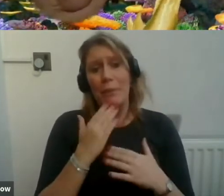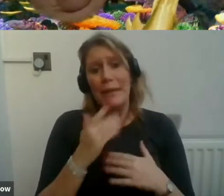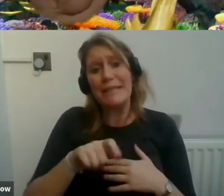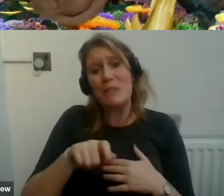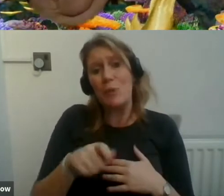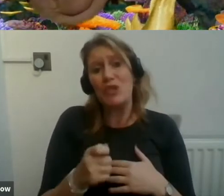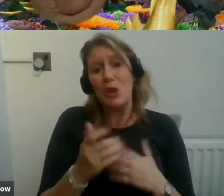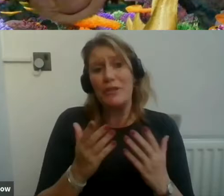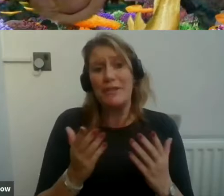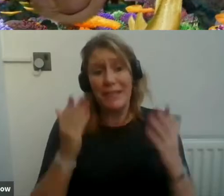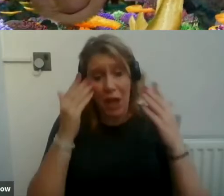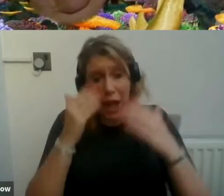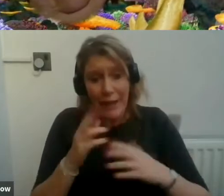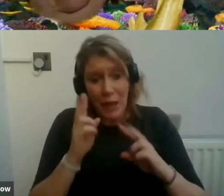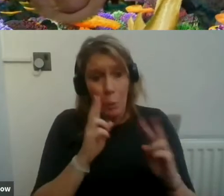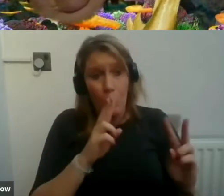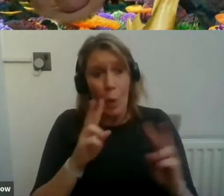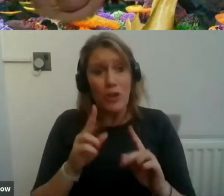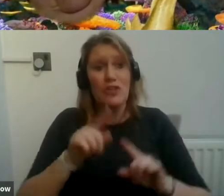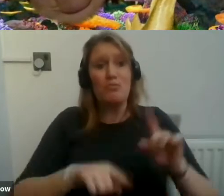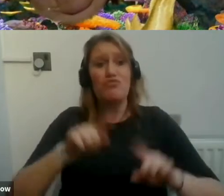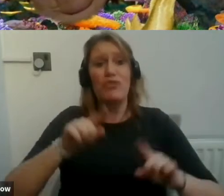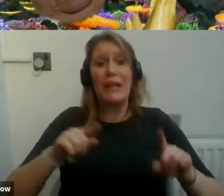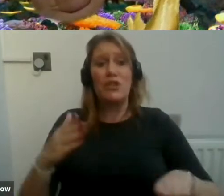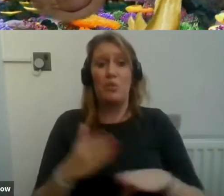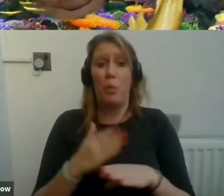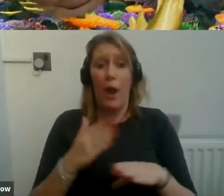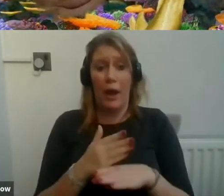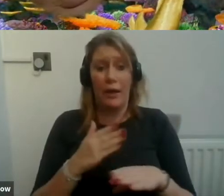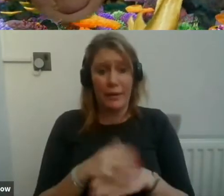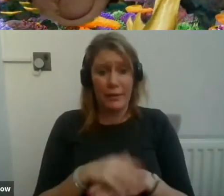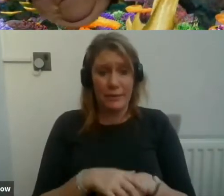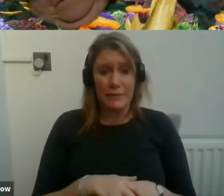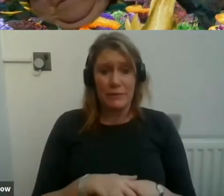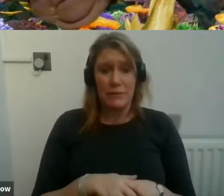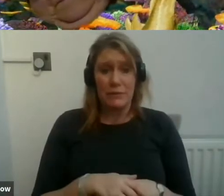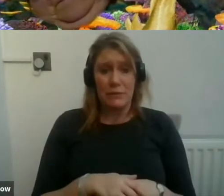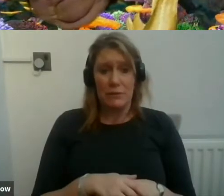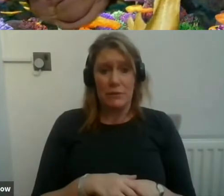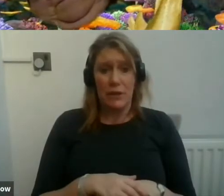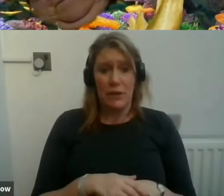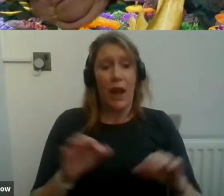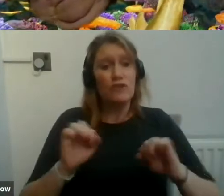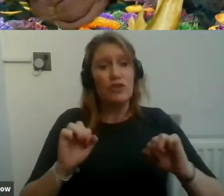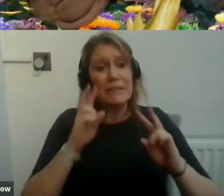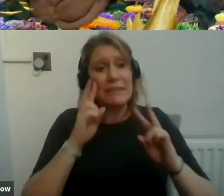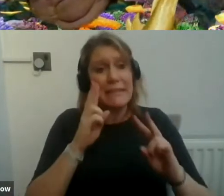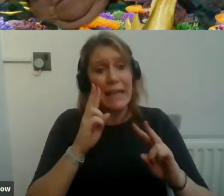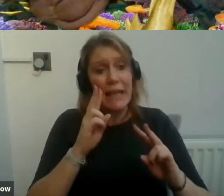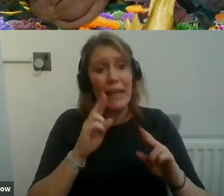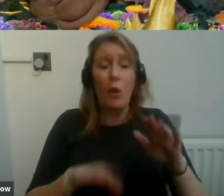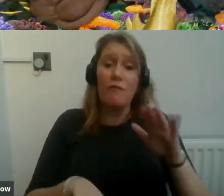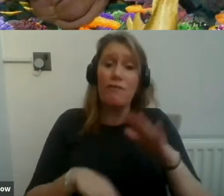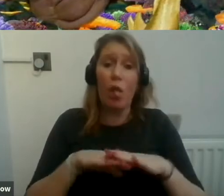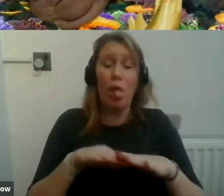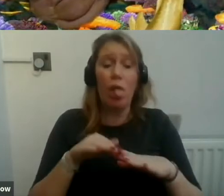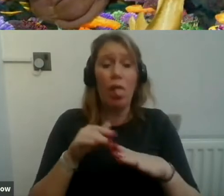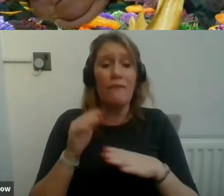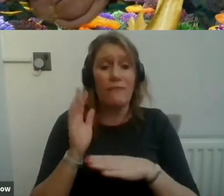that range of work and I haven't seen all of the work, some of the work is